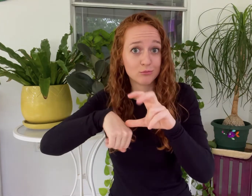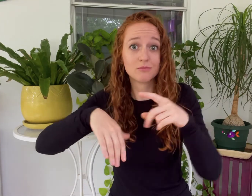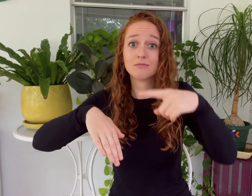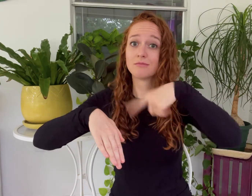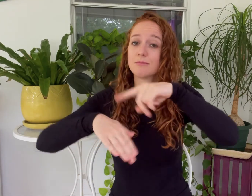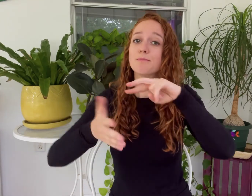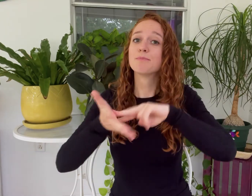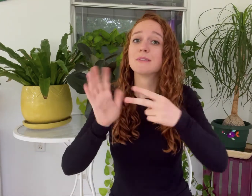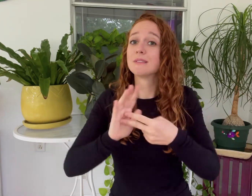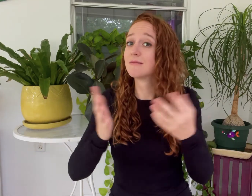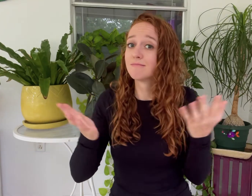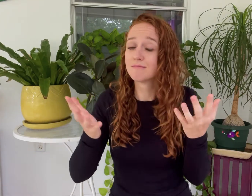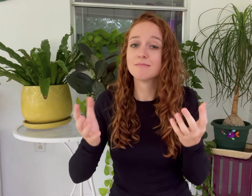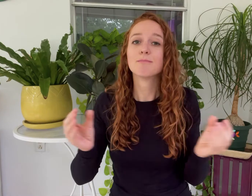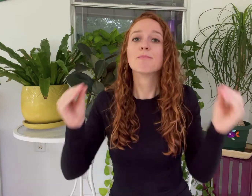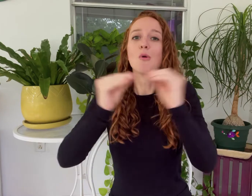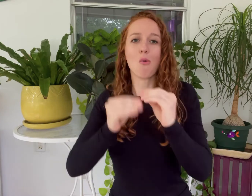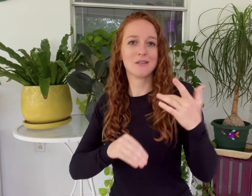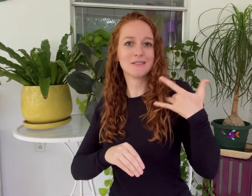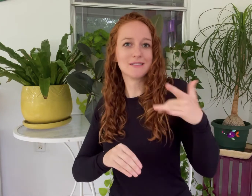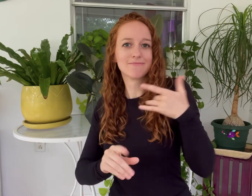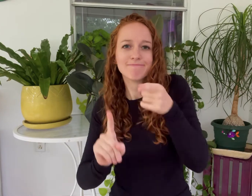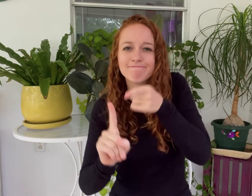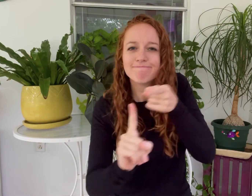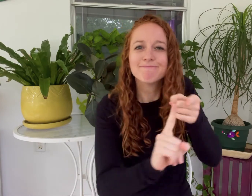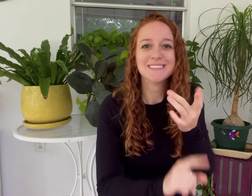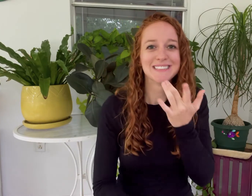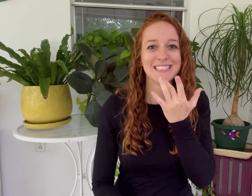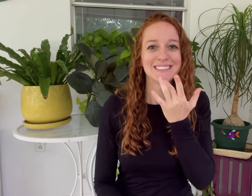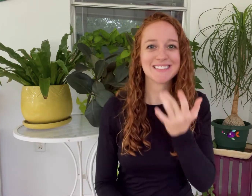thus why we may see increased sensitivity to certain tastes in certain areas.